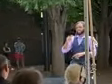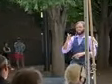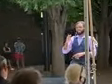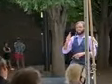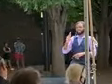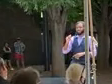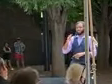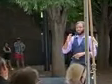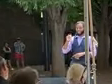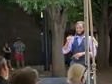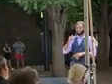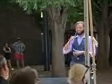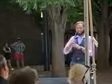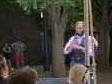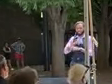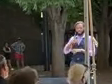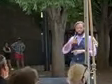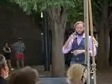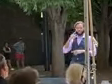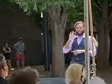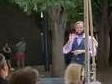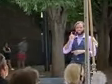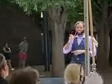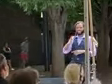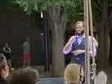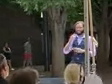a member of our FDR Memorial Advisory Board.